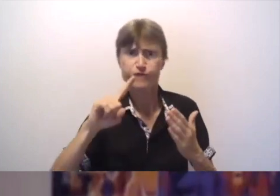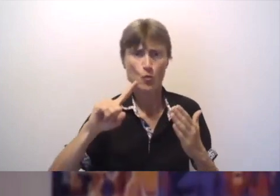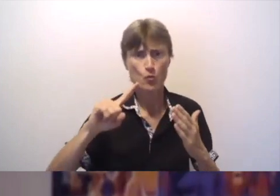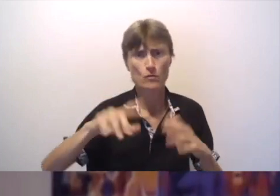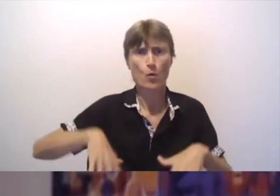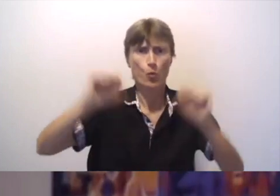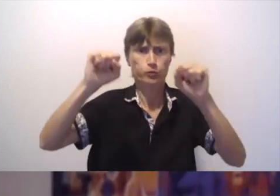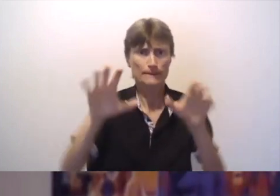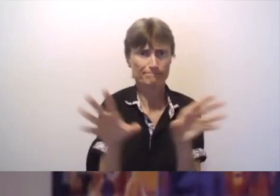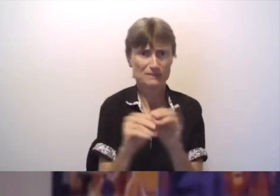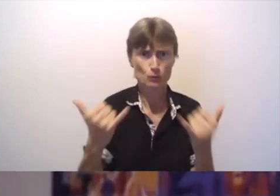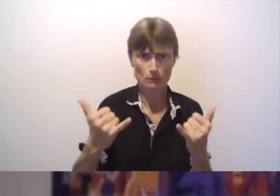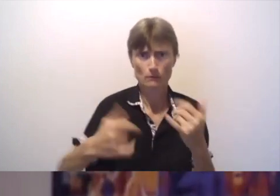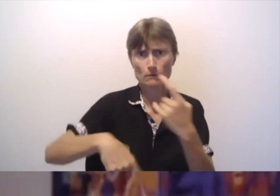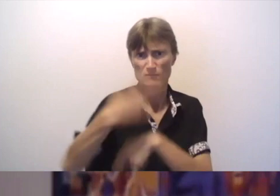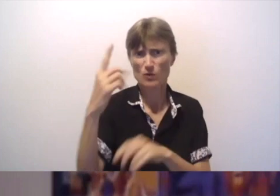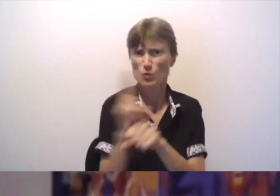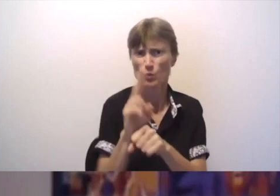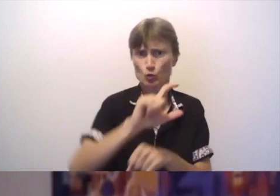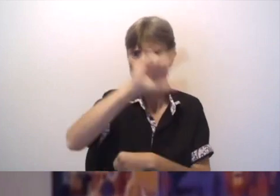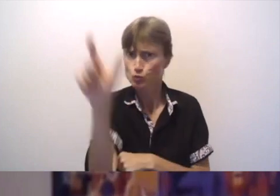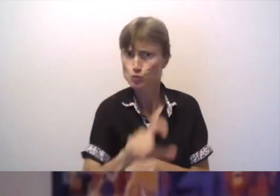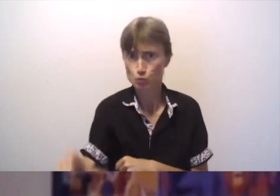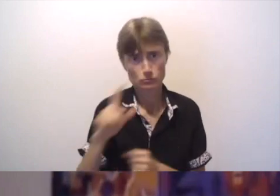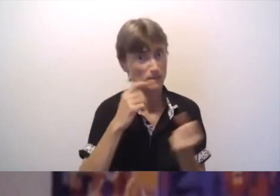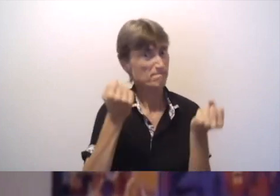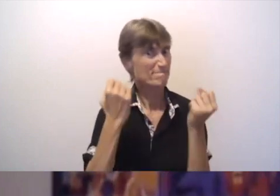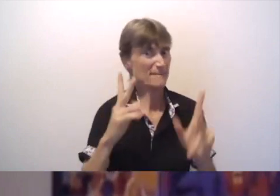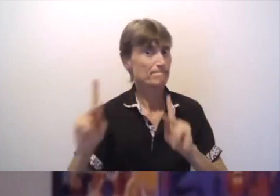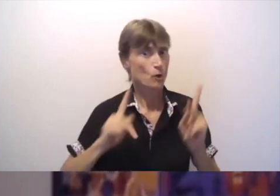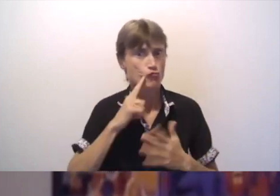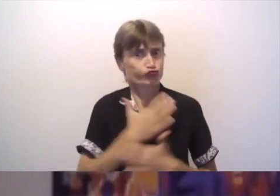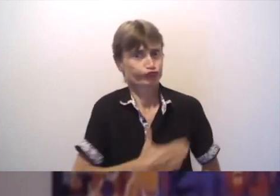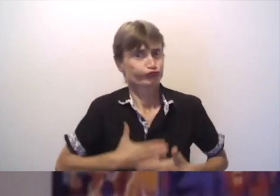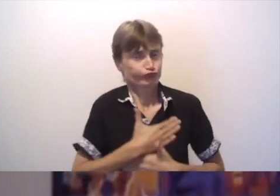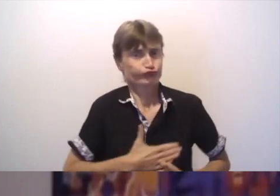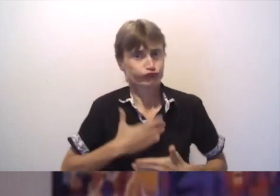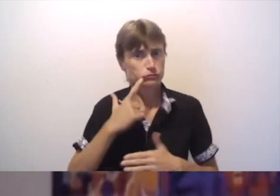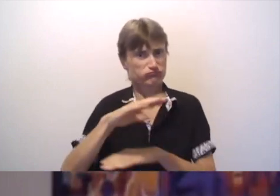seem genuinely appreciative of of everybody's time here today um